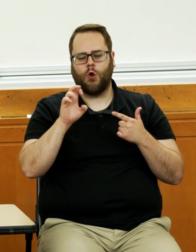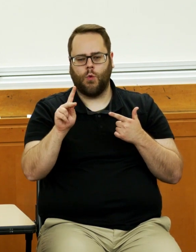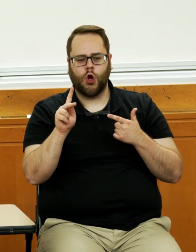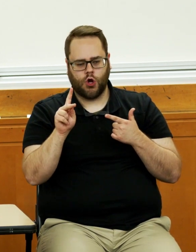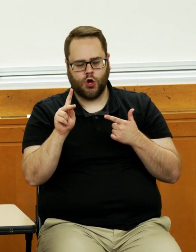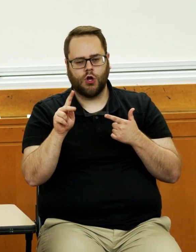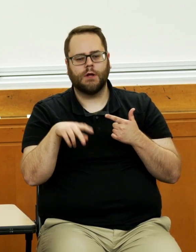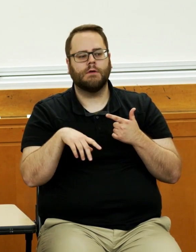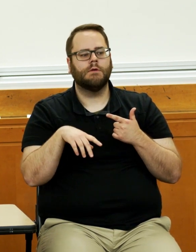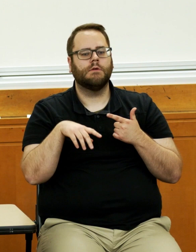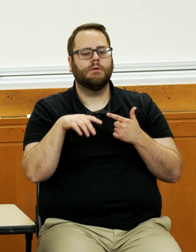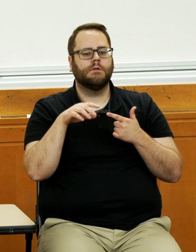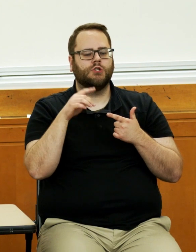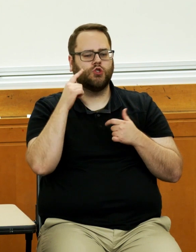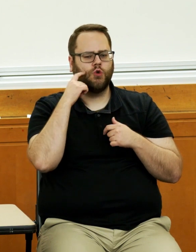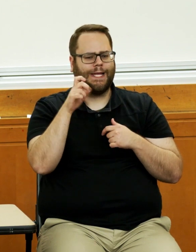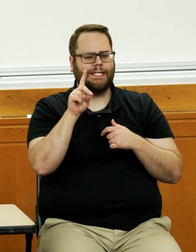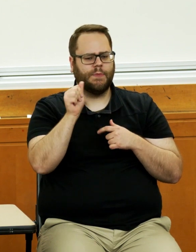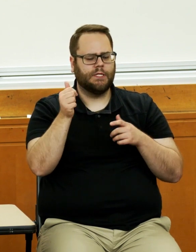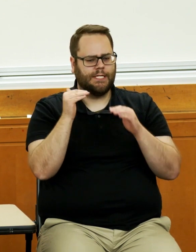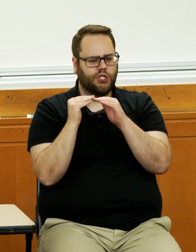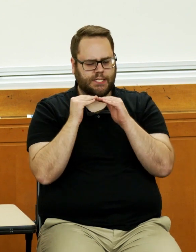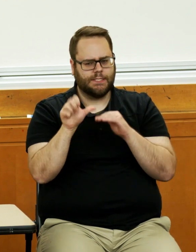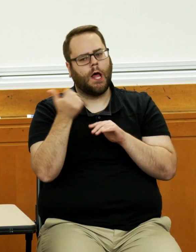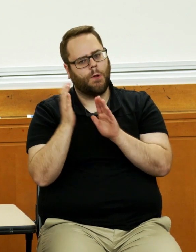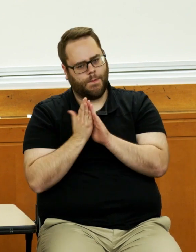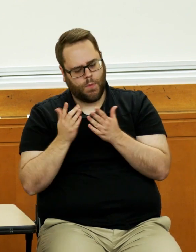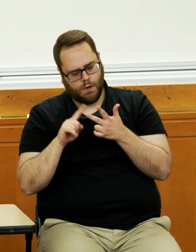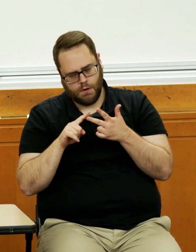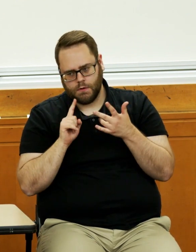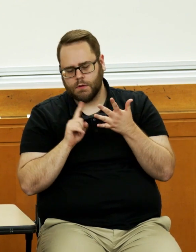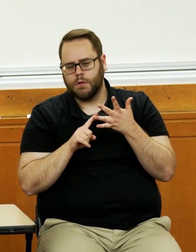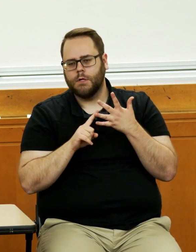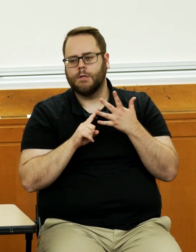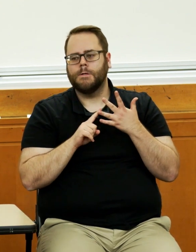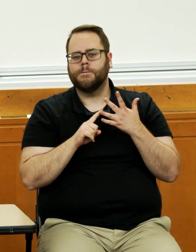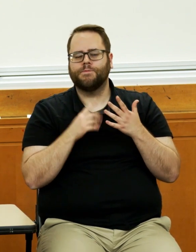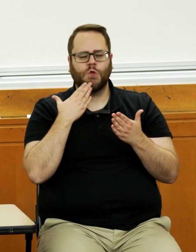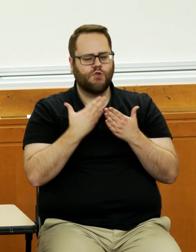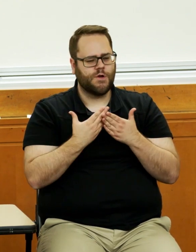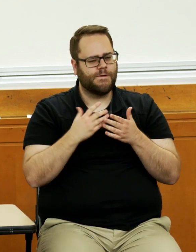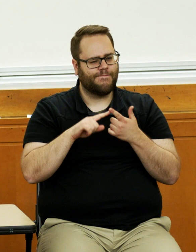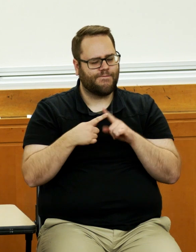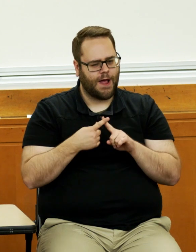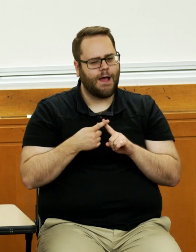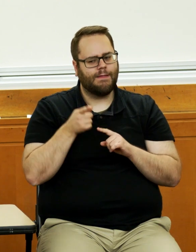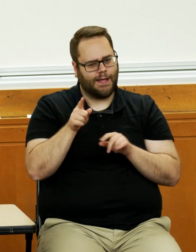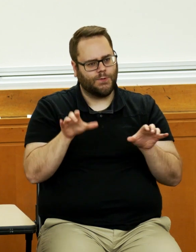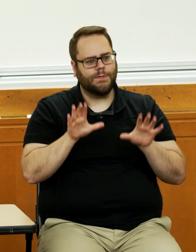Justice”. That's another book. A good friend of mine who does amazing Disability Justice work,